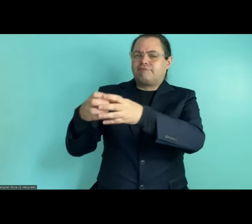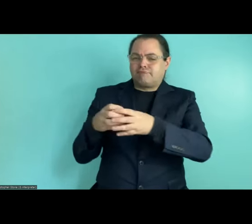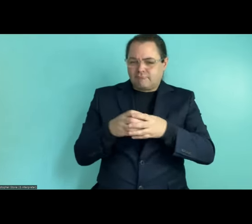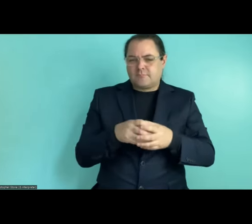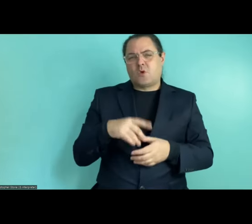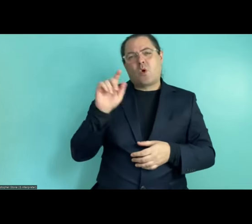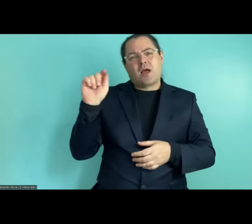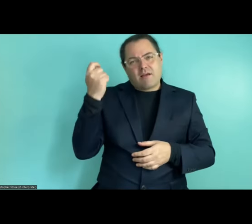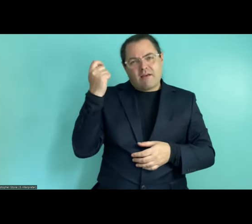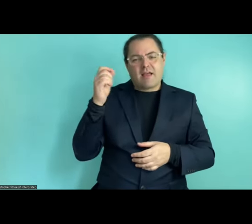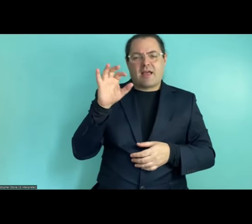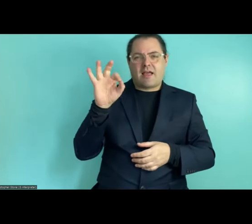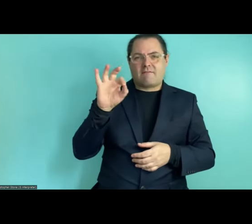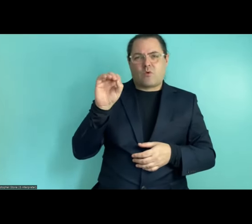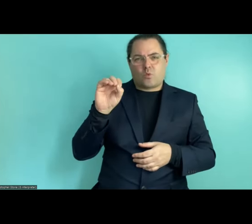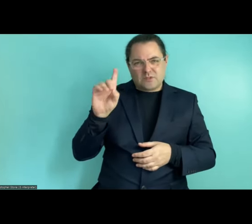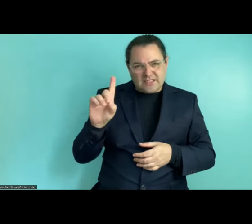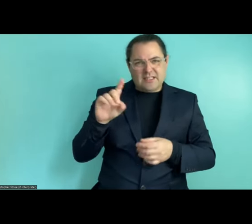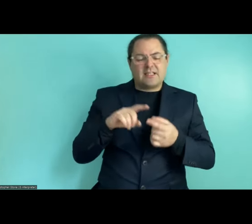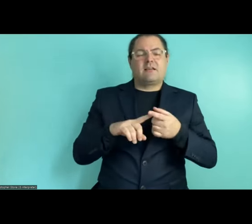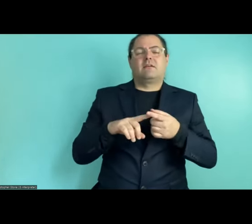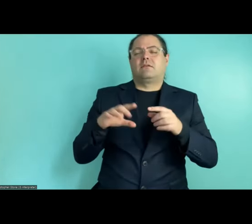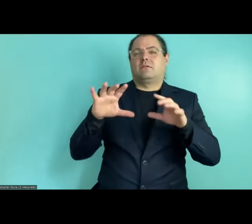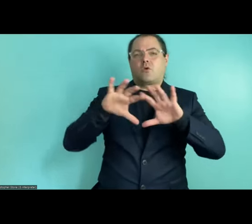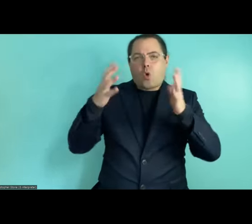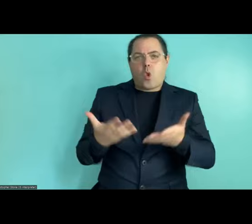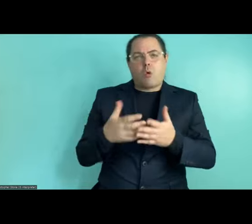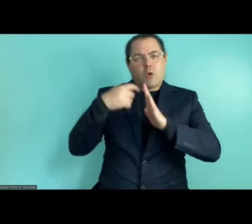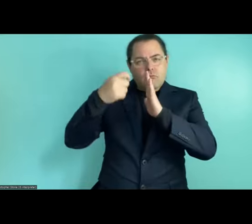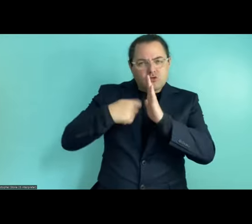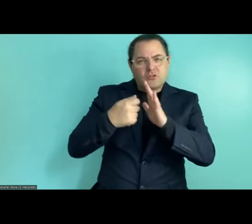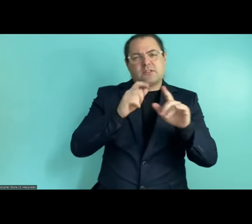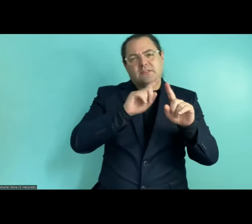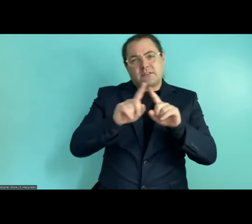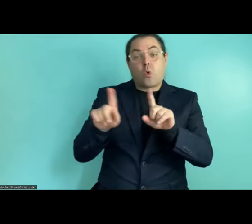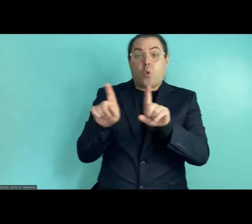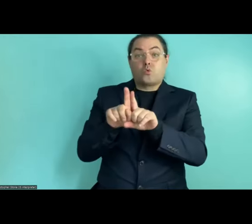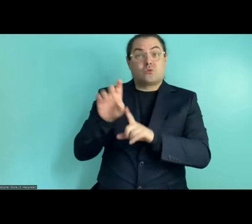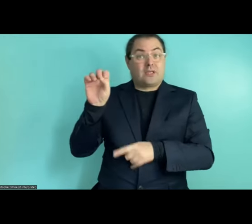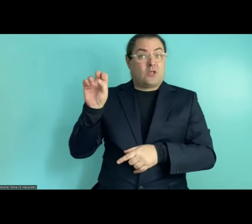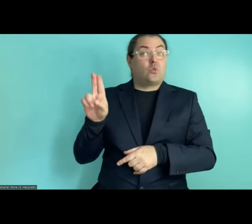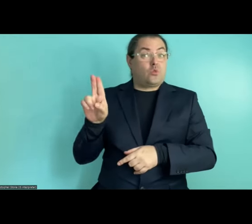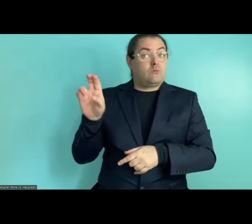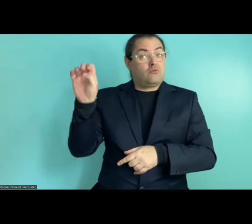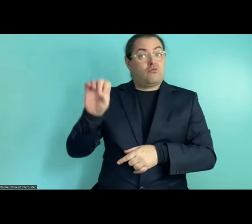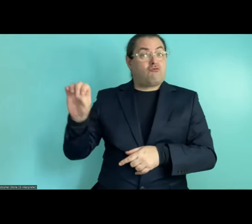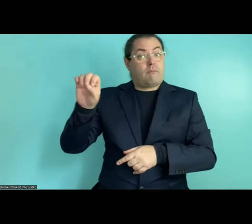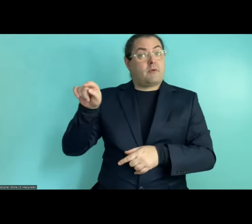Ed these global project. And there's also the European Union, which makes part of that